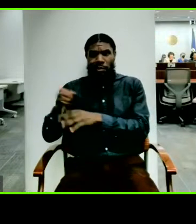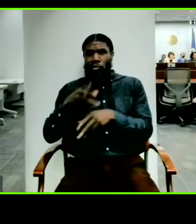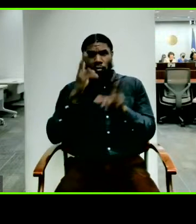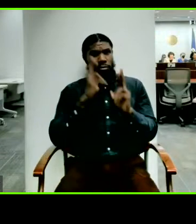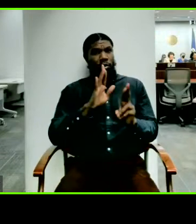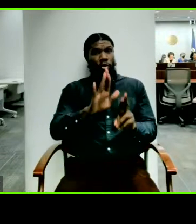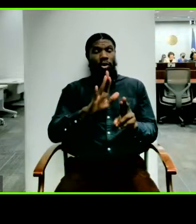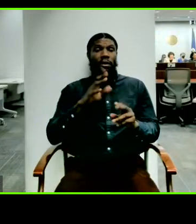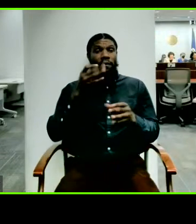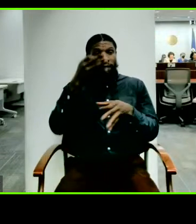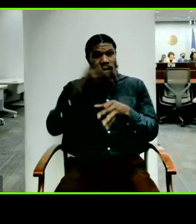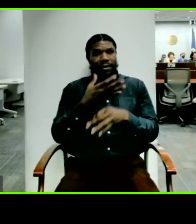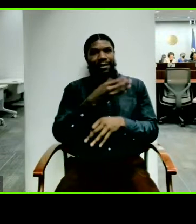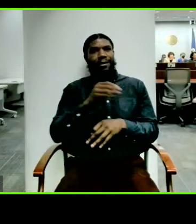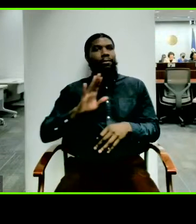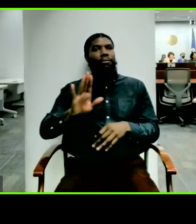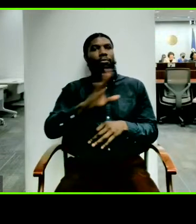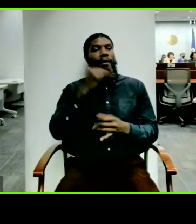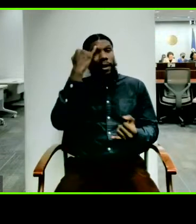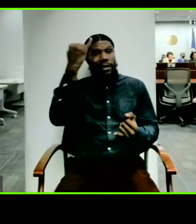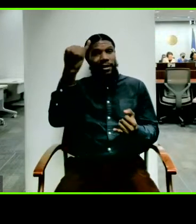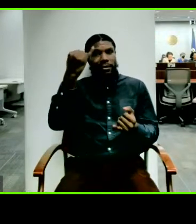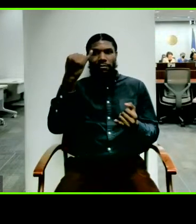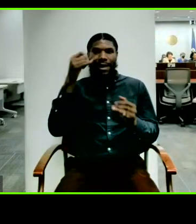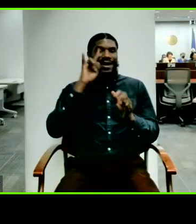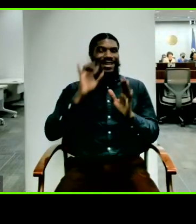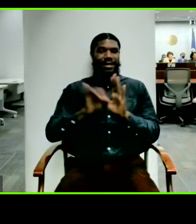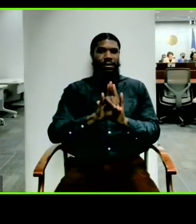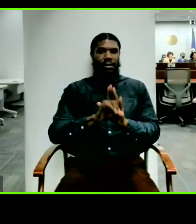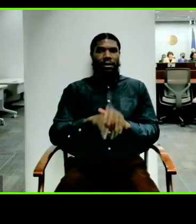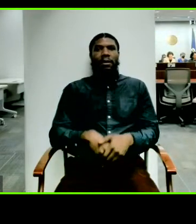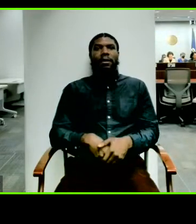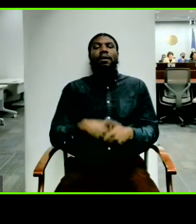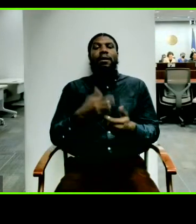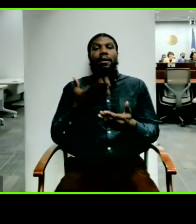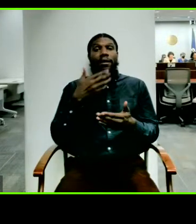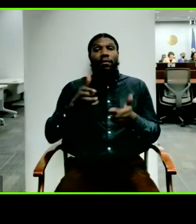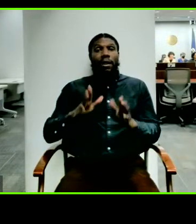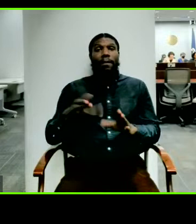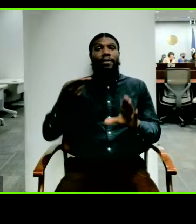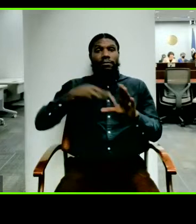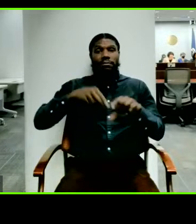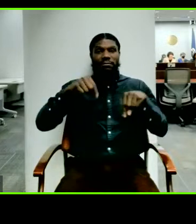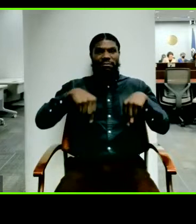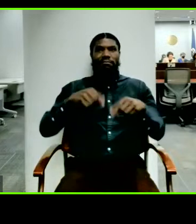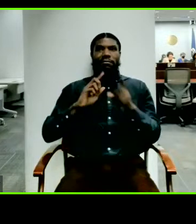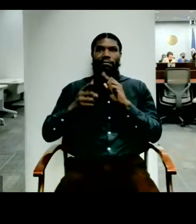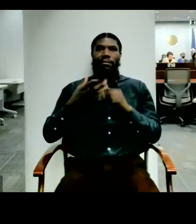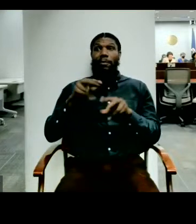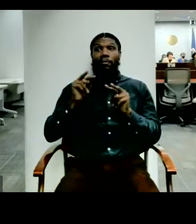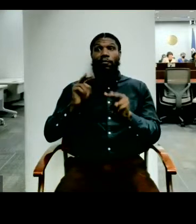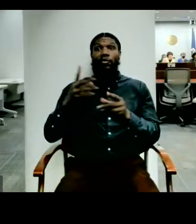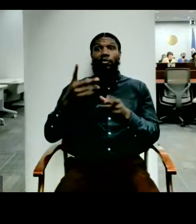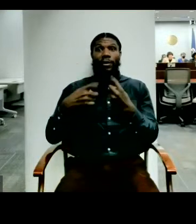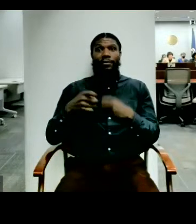Thank you for allowing me to be a part of this conversation today and I look forward to your questions. Thank you. We'll go now to Mr. Williams.